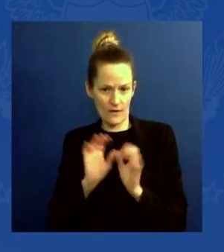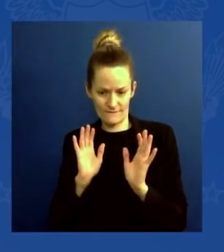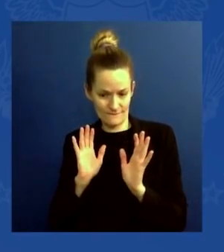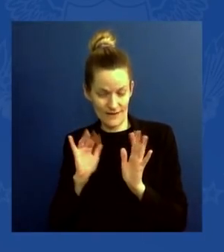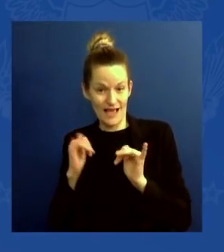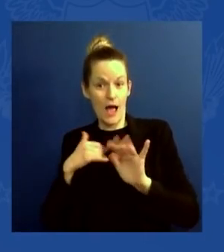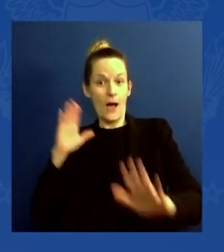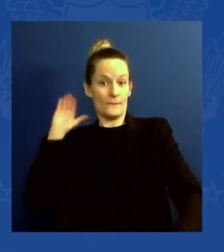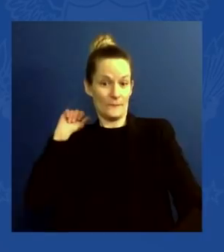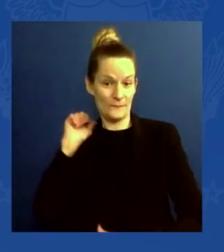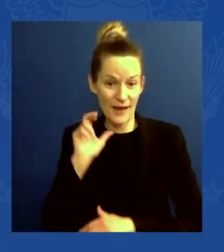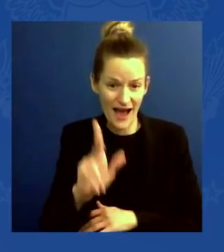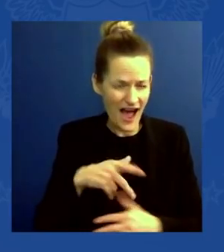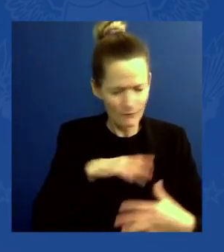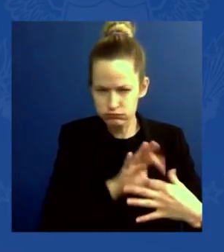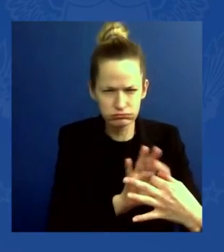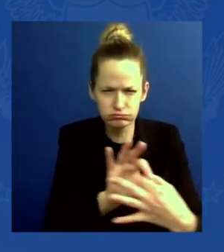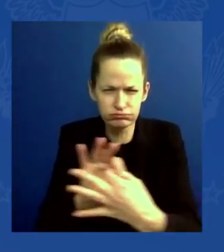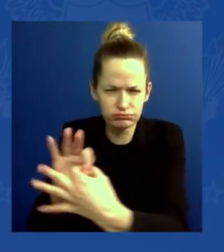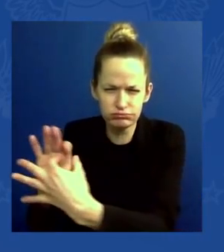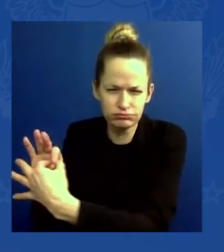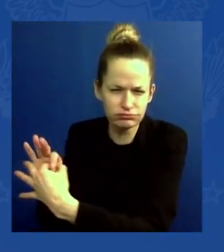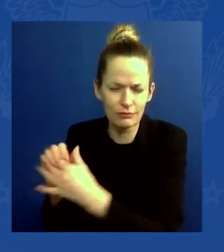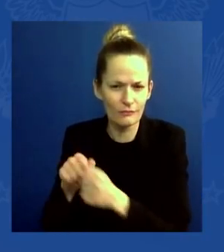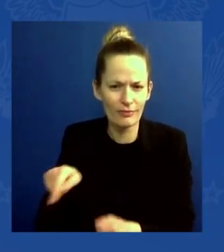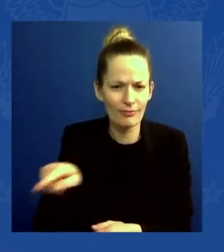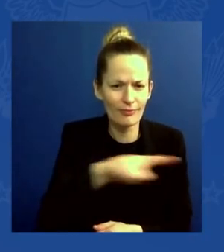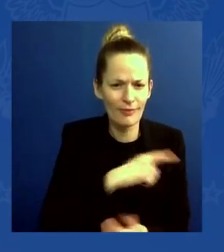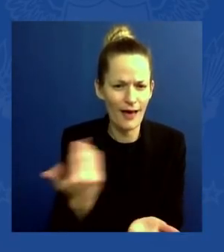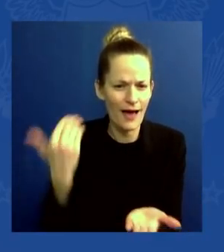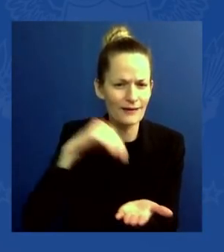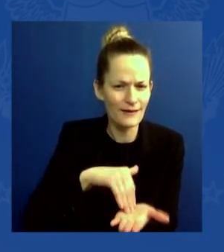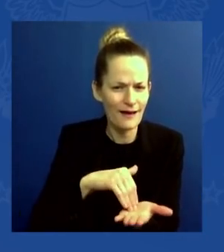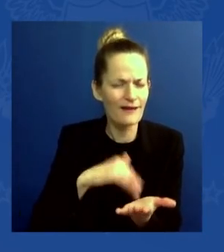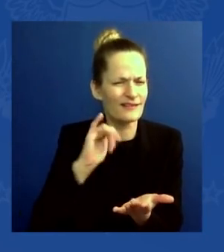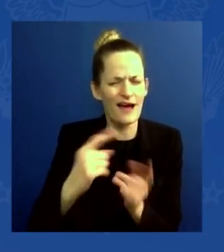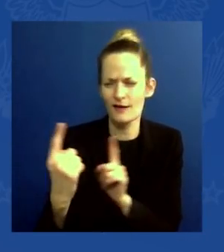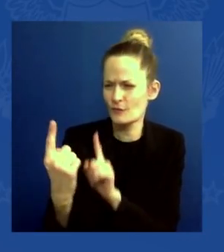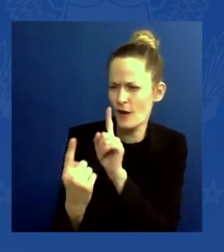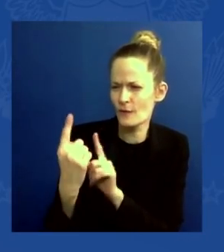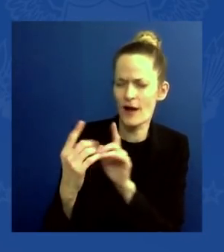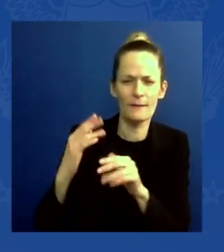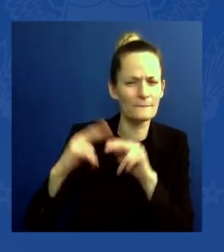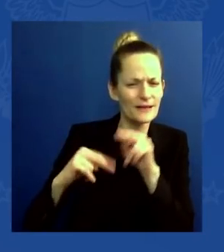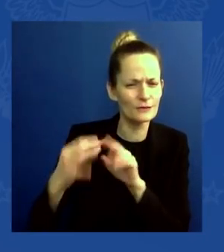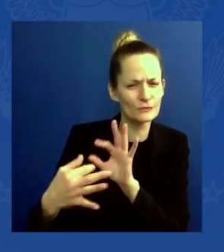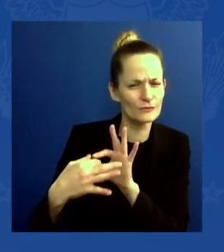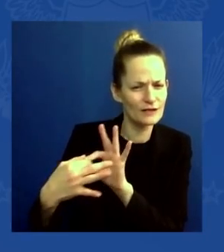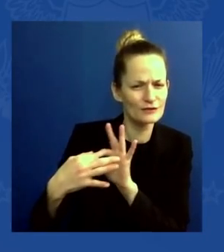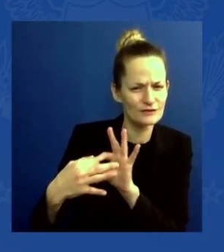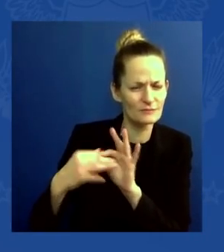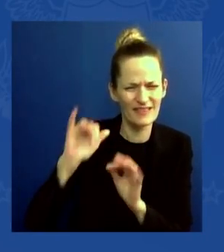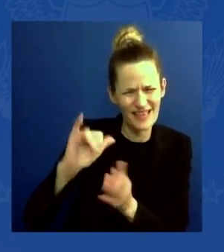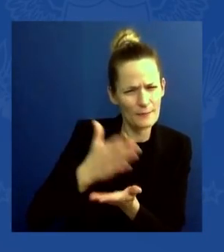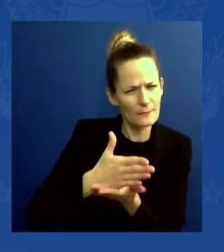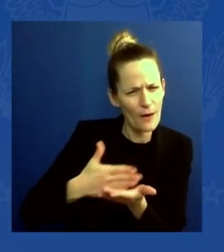And I think that's also part of the process. And so, hopefully it can continue. The Press: Mr. President --